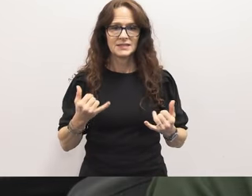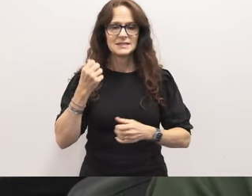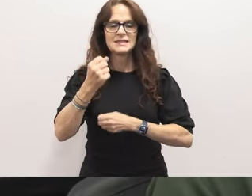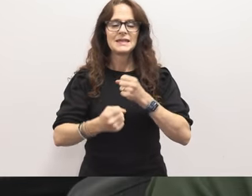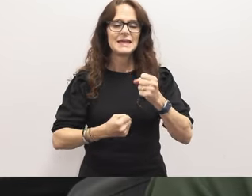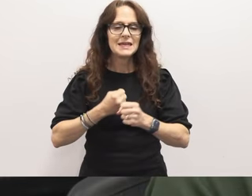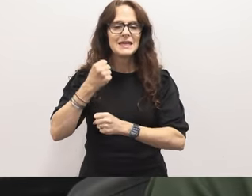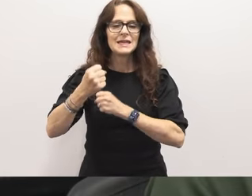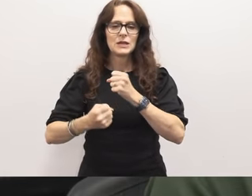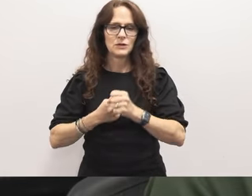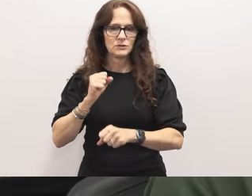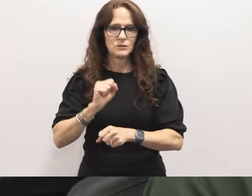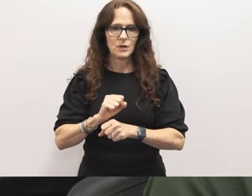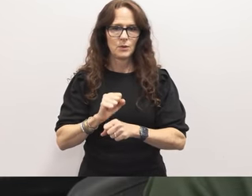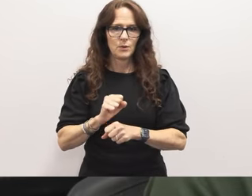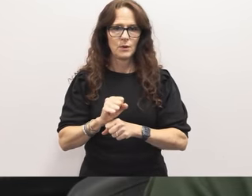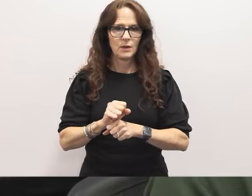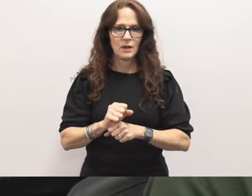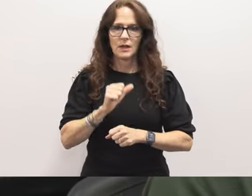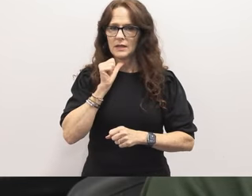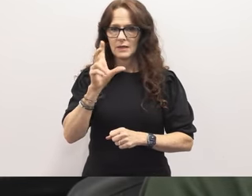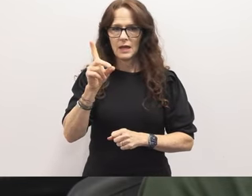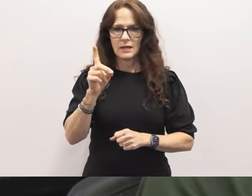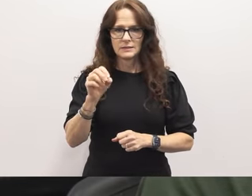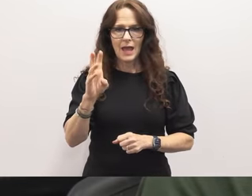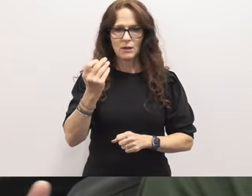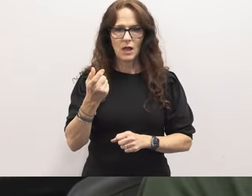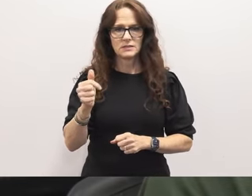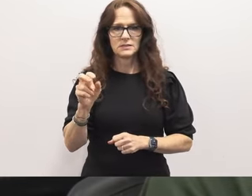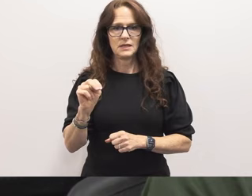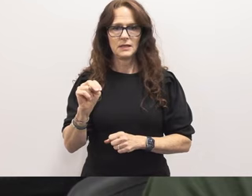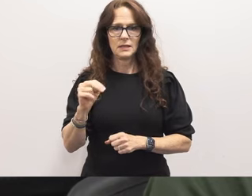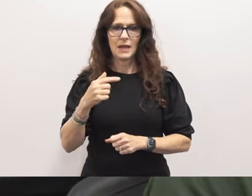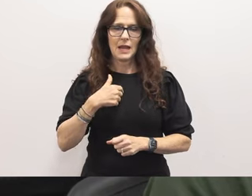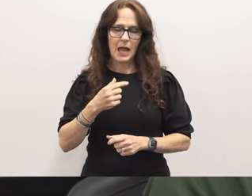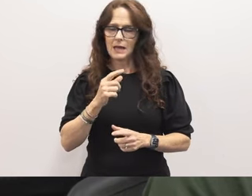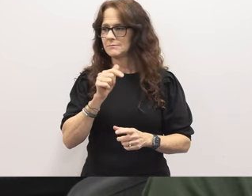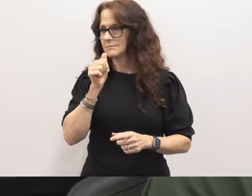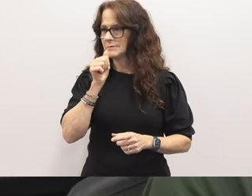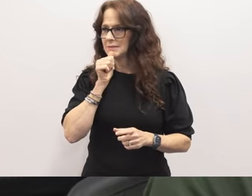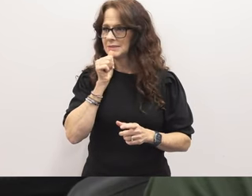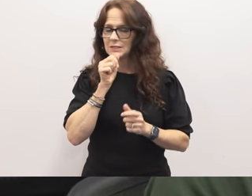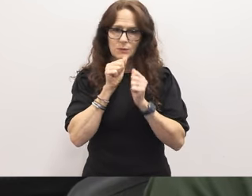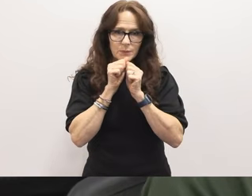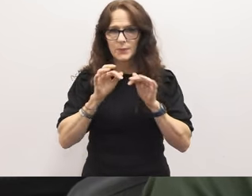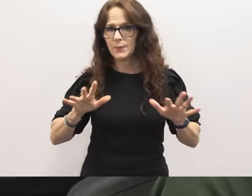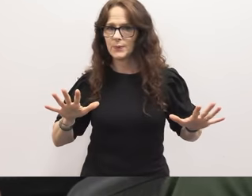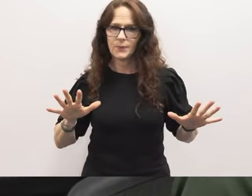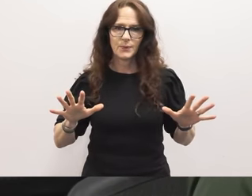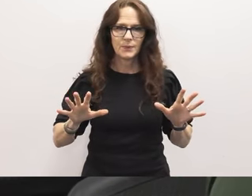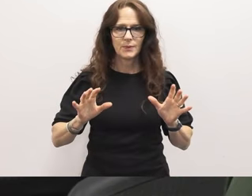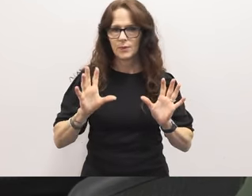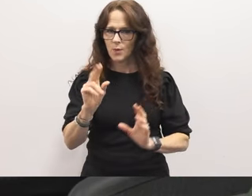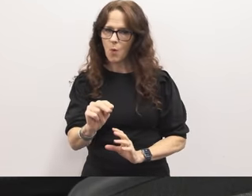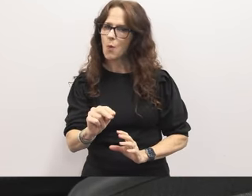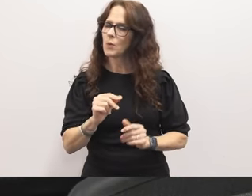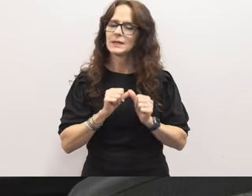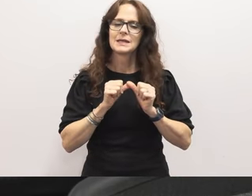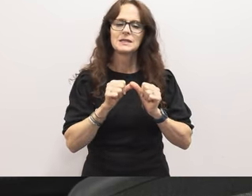This isn't Dow Lawson came to Stanford and I have some kind of secret sauce, that's not what's happening. It's continuing the work of my predecessor